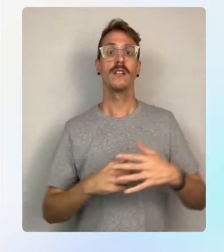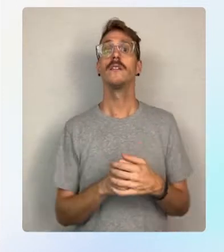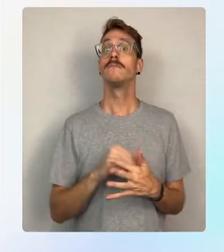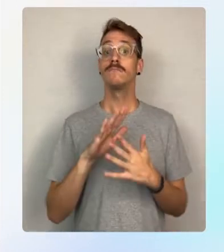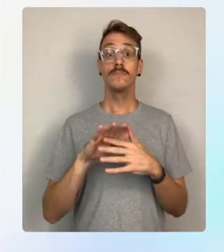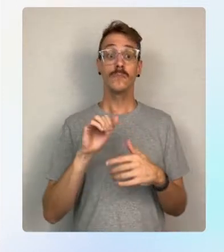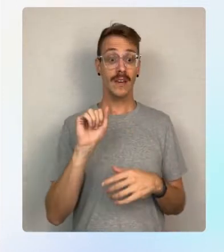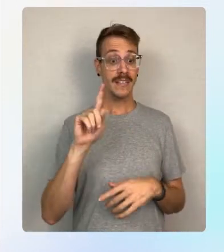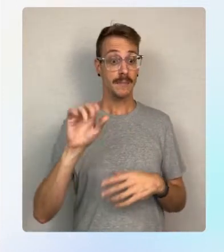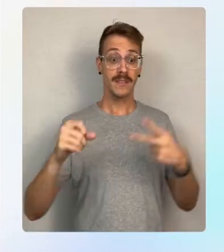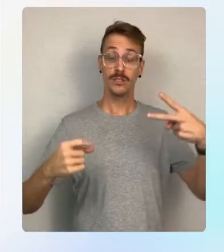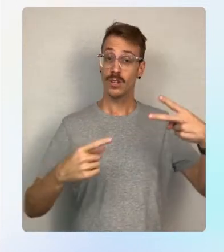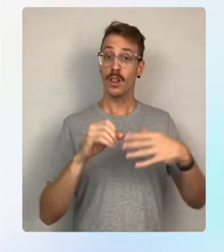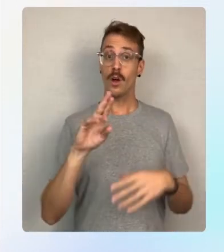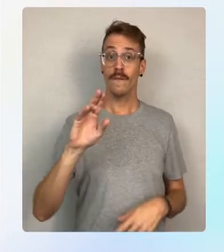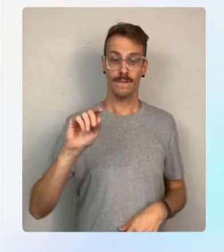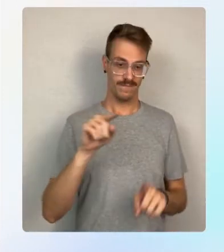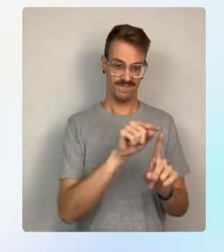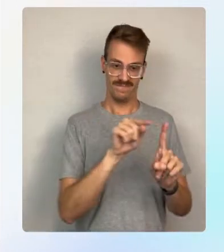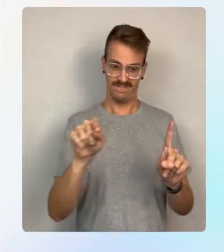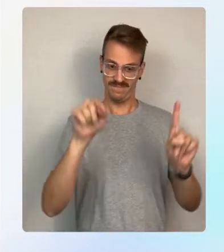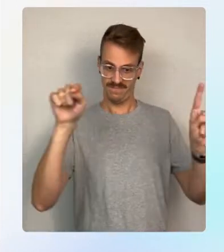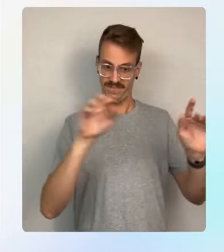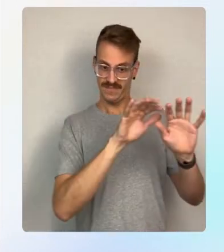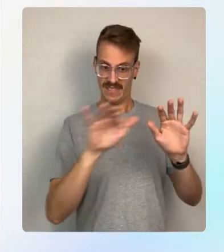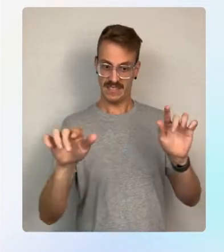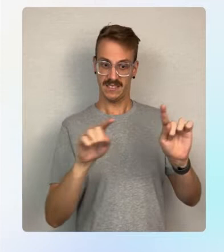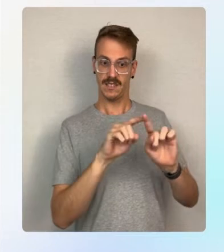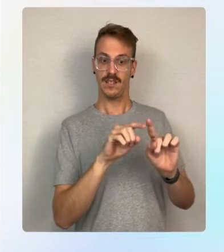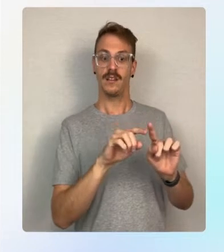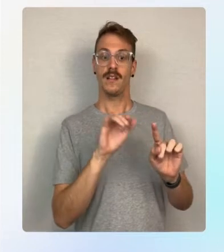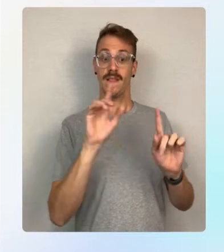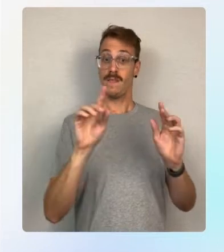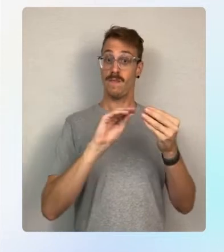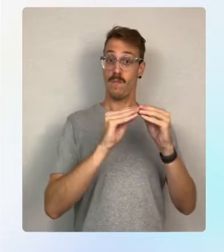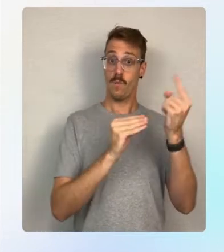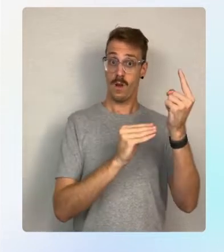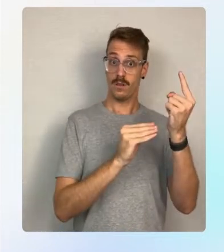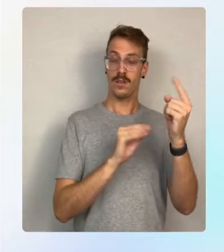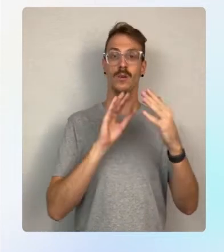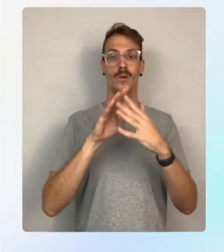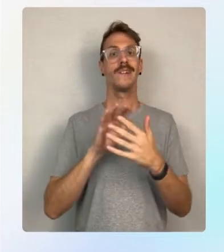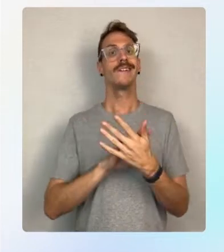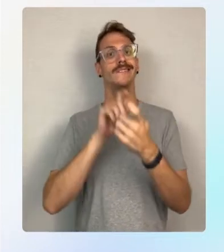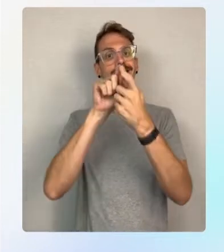ADB shell ovrgpuprofiler -e will put the device in detail profiling mode.